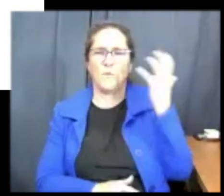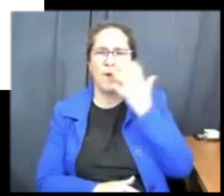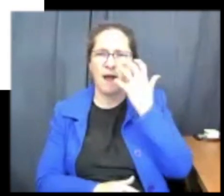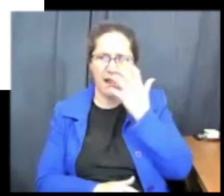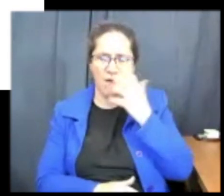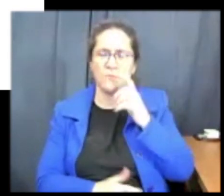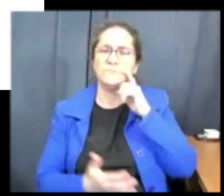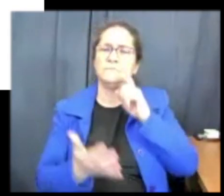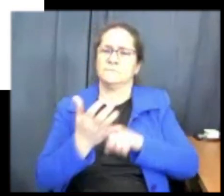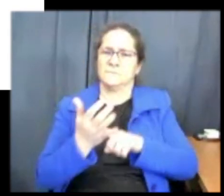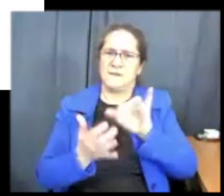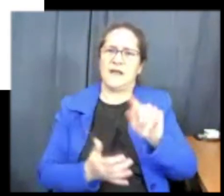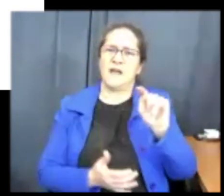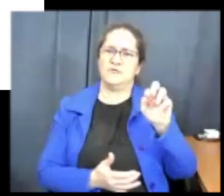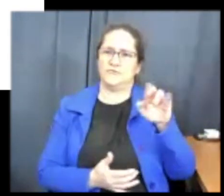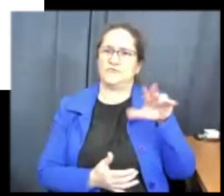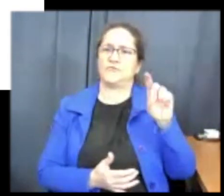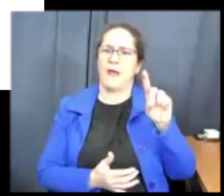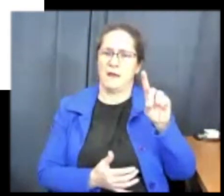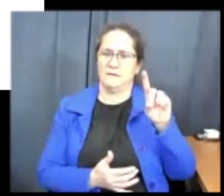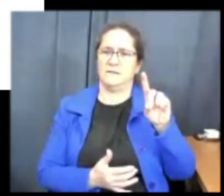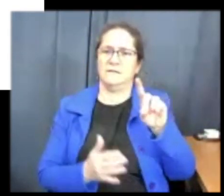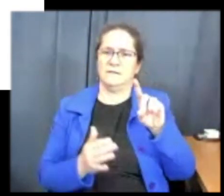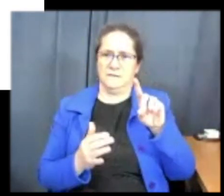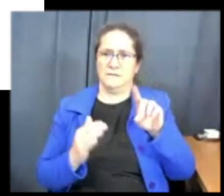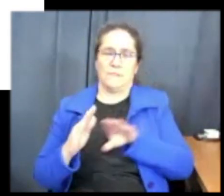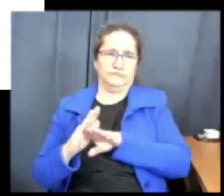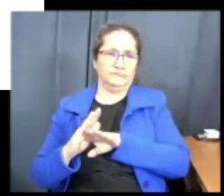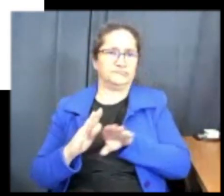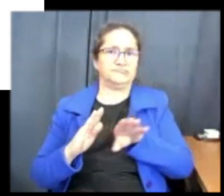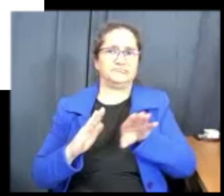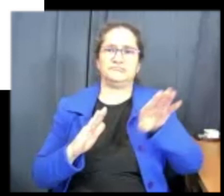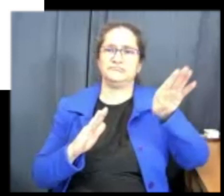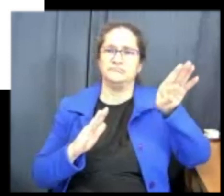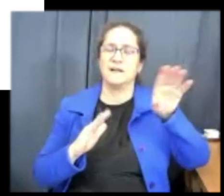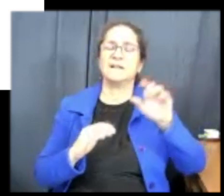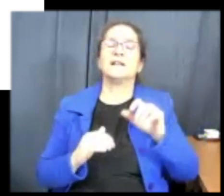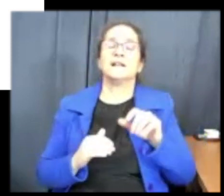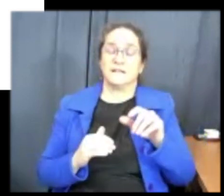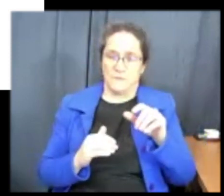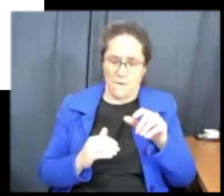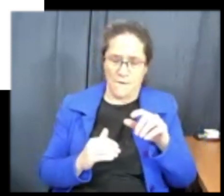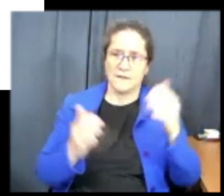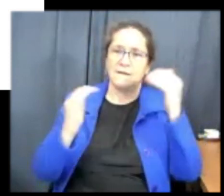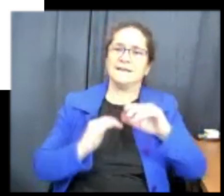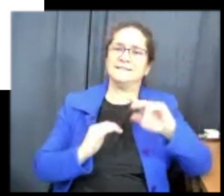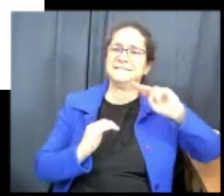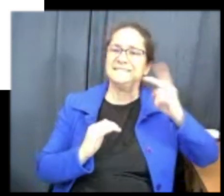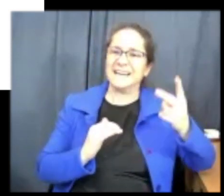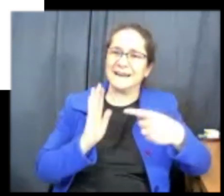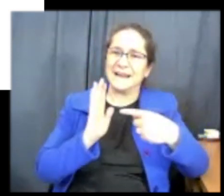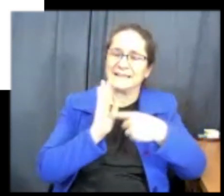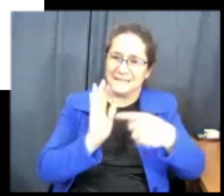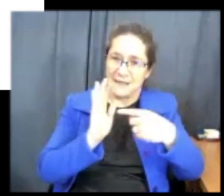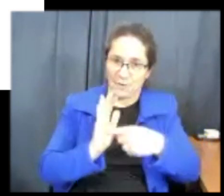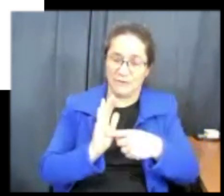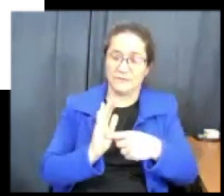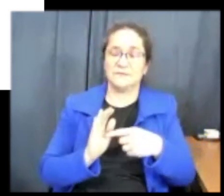and that kind of brings us to the next trend that we we saw overtime and it's very similar to the trend that we just looked at.